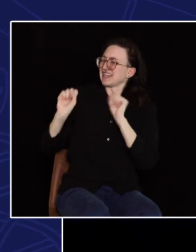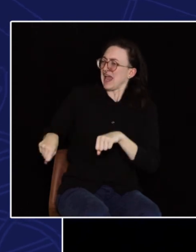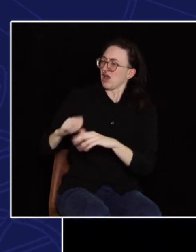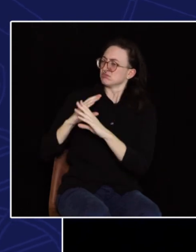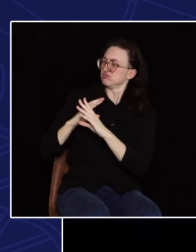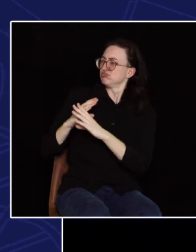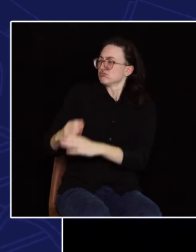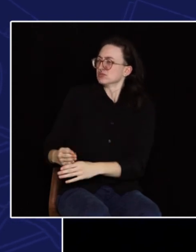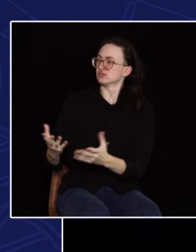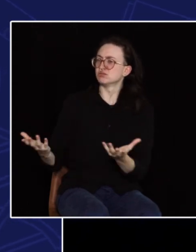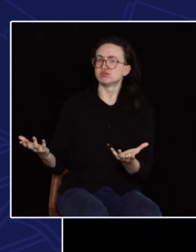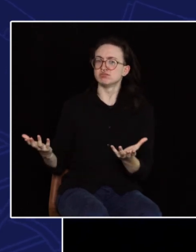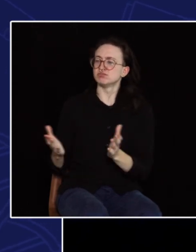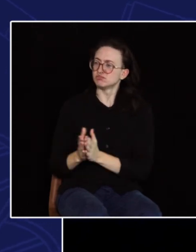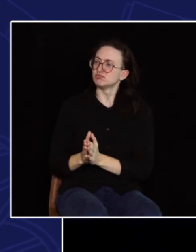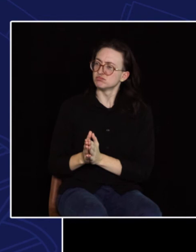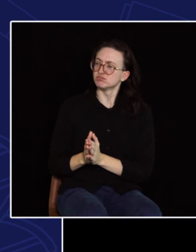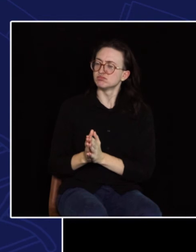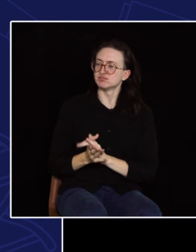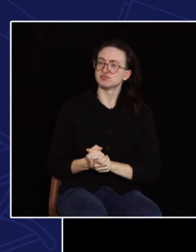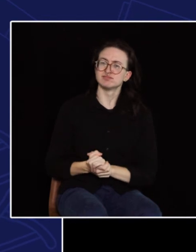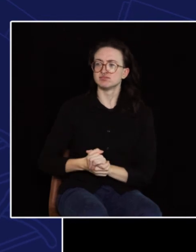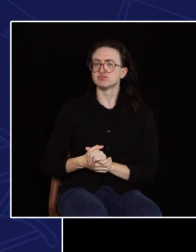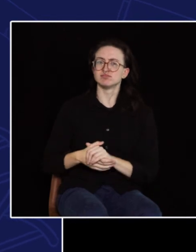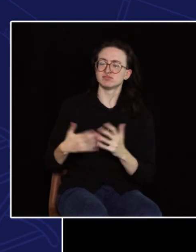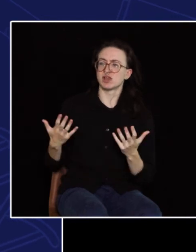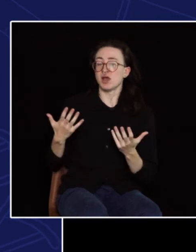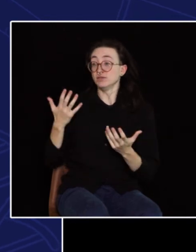I think it's one that we can pass very easily.